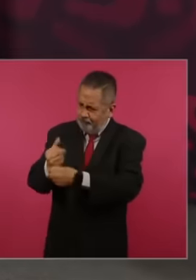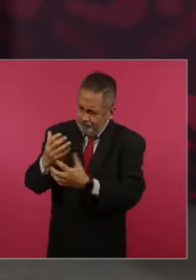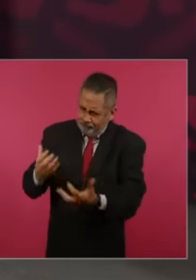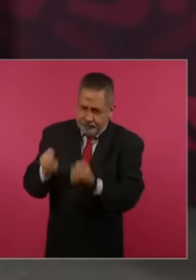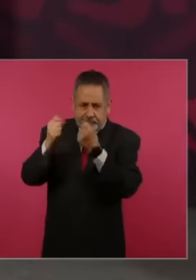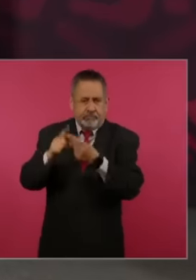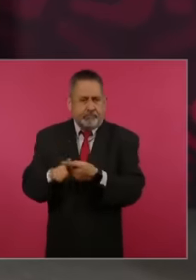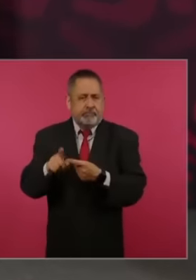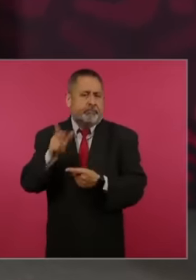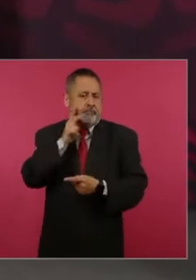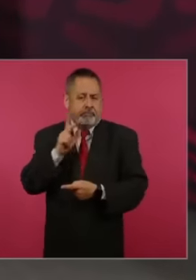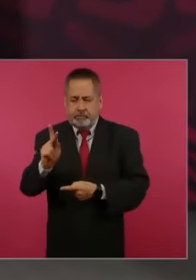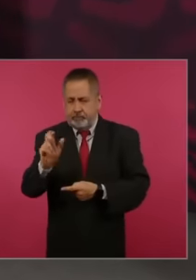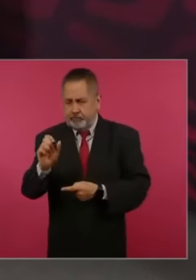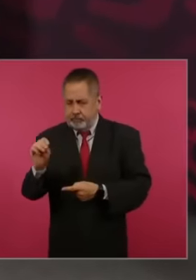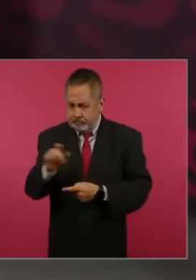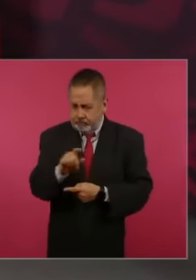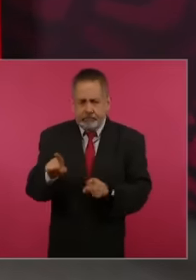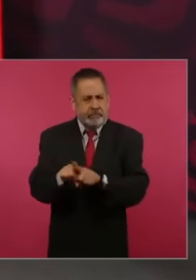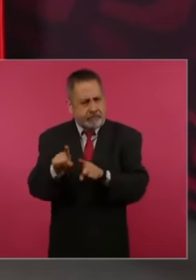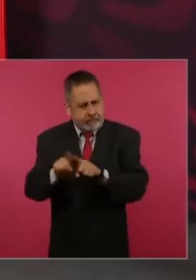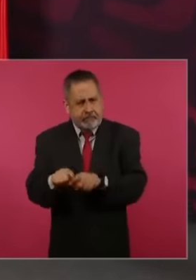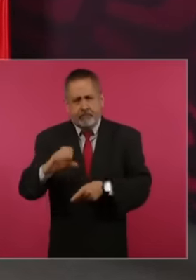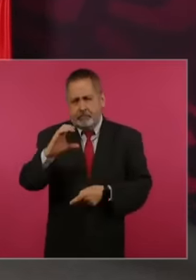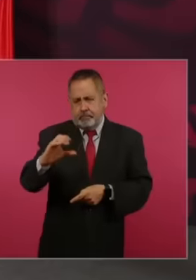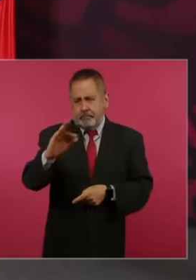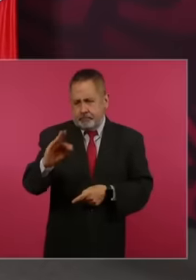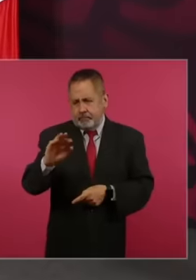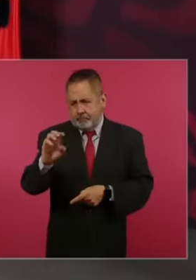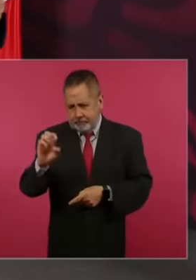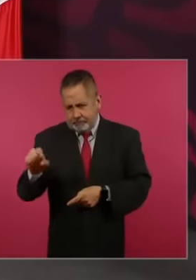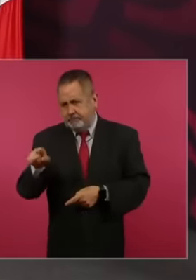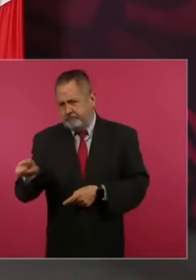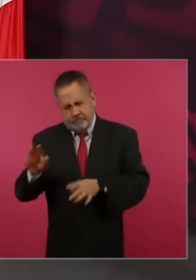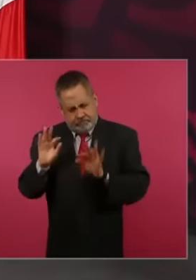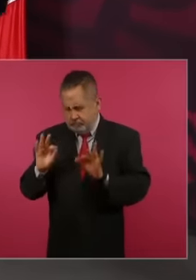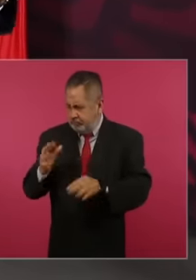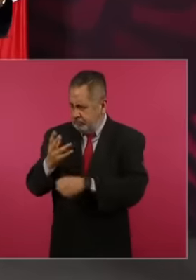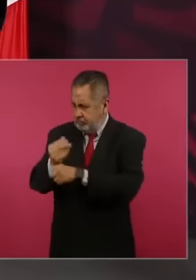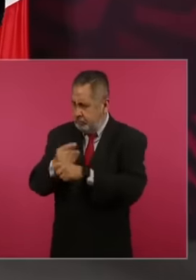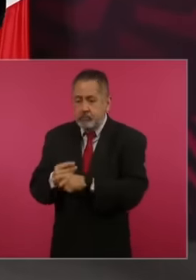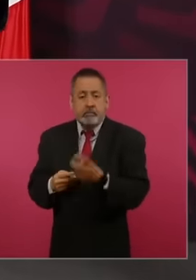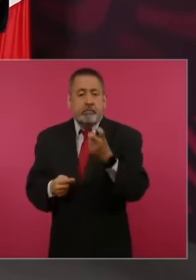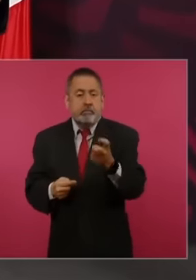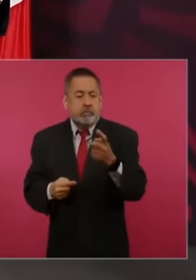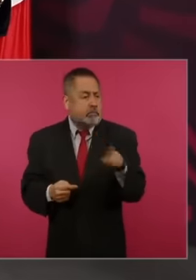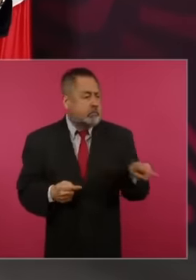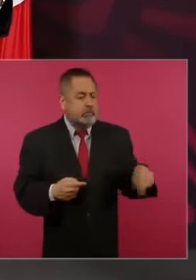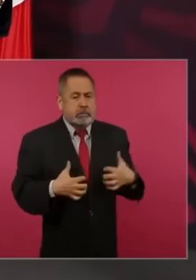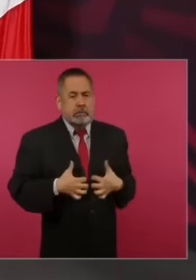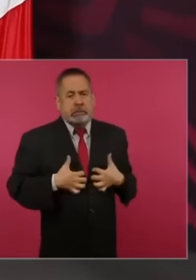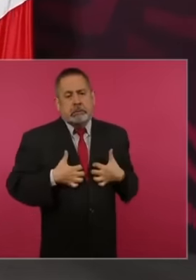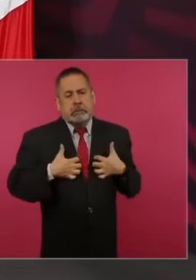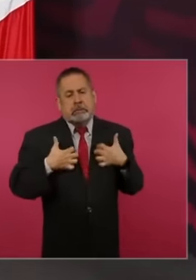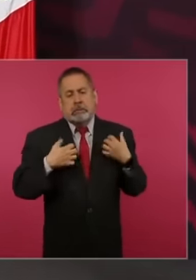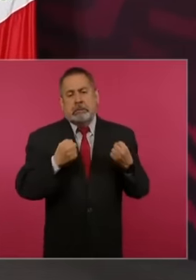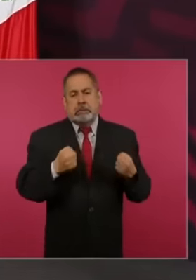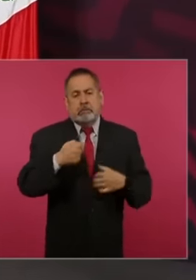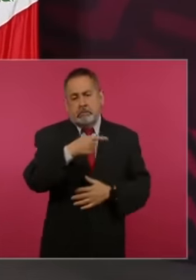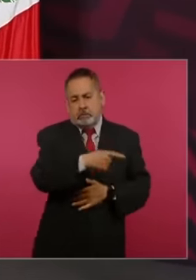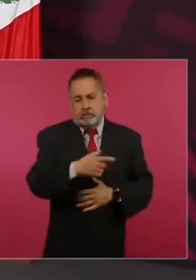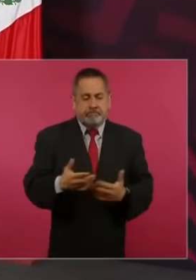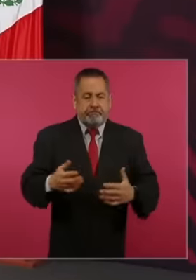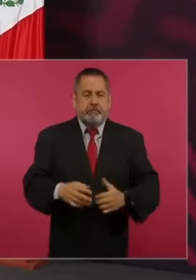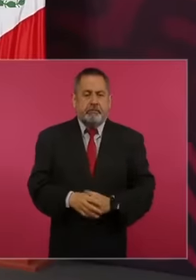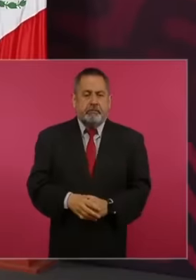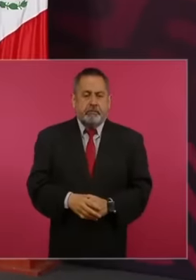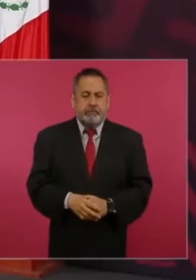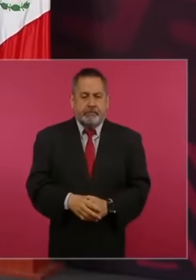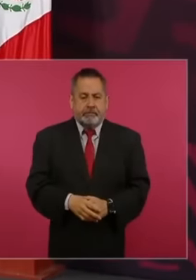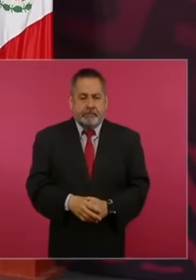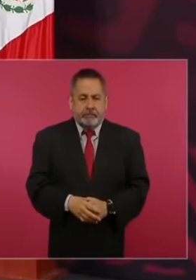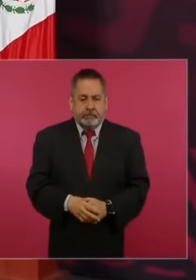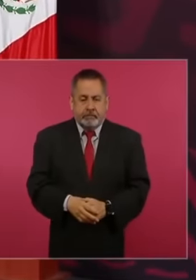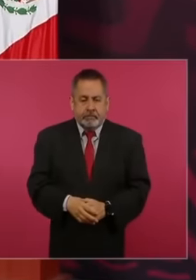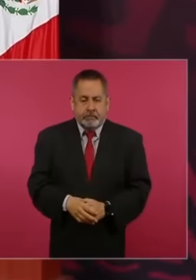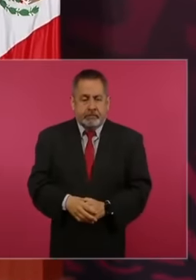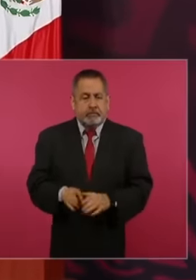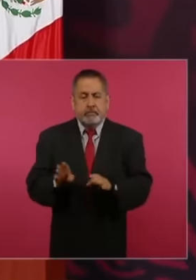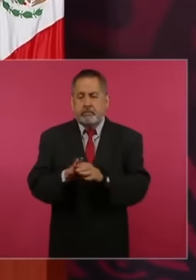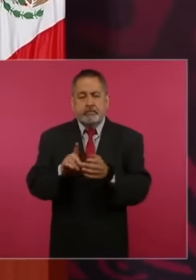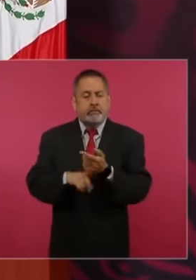historic rescue of Pemex from the Federal Electricity Commission. I understand that you are upset, but imagine what it means for